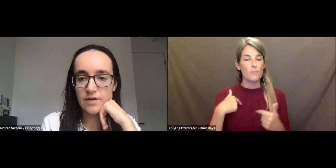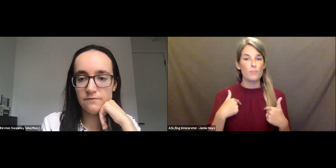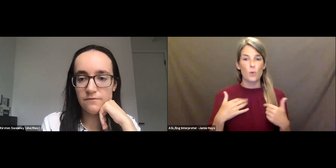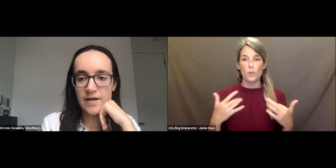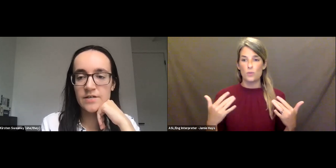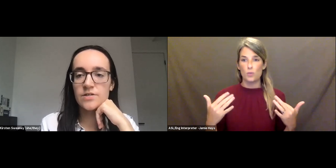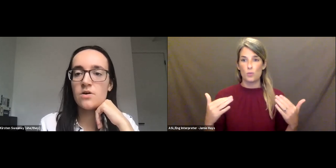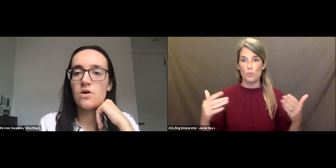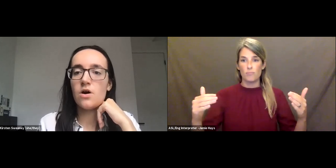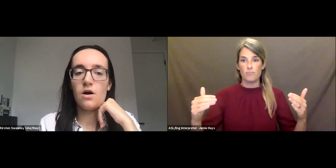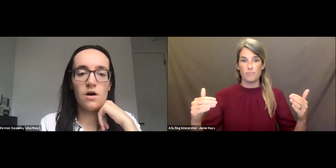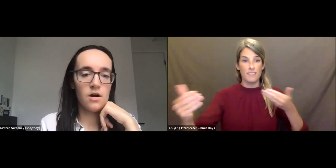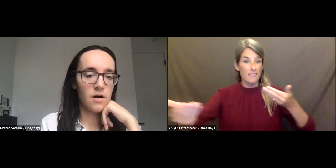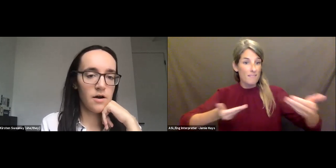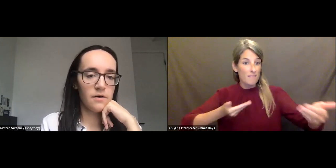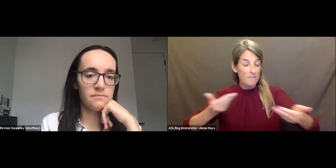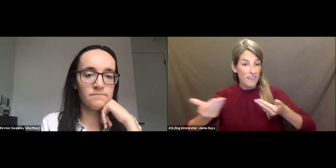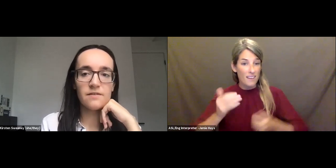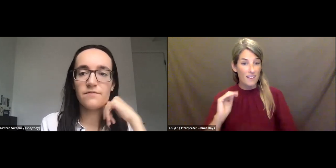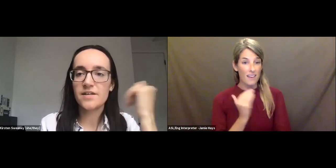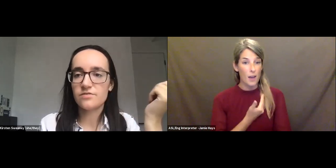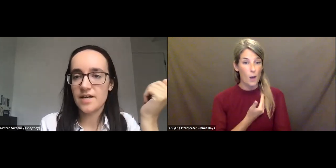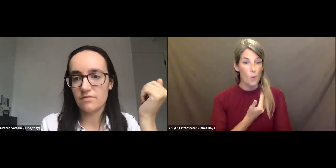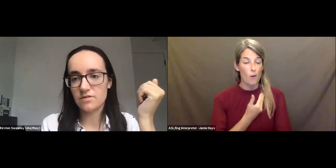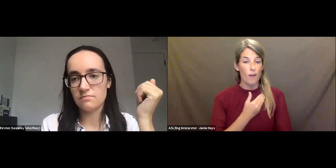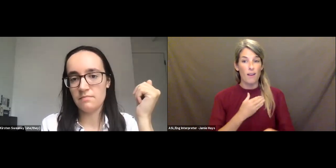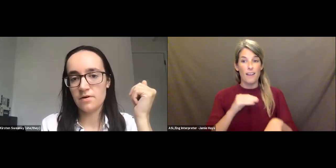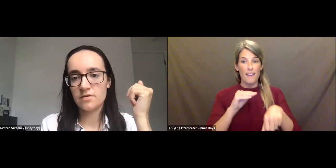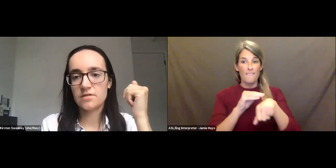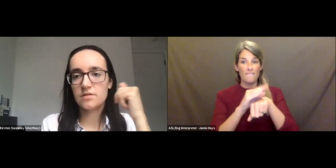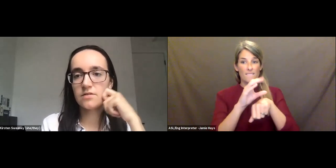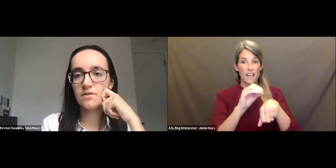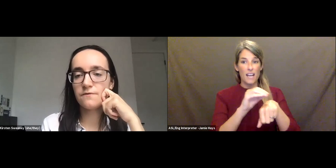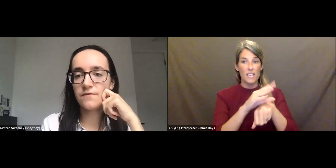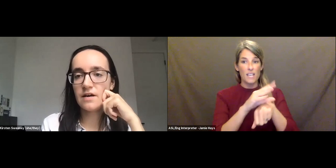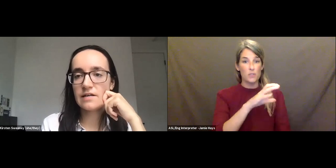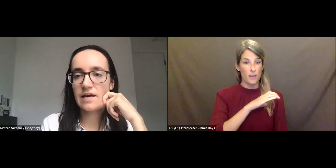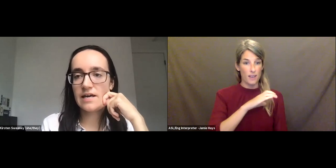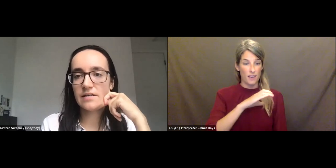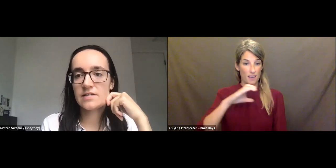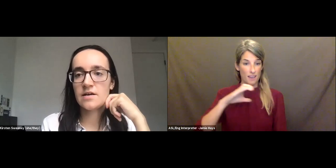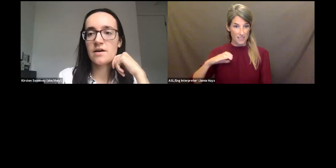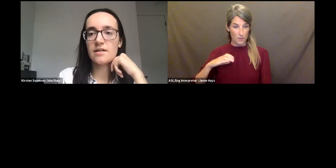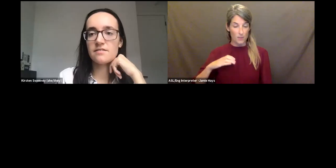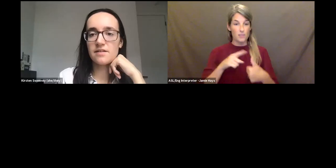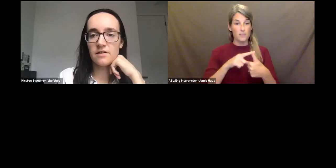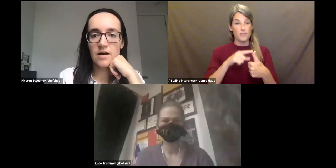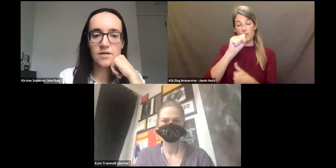invite our Advisory Council members Sofiya, Kate, and Sarah